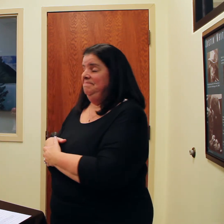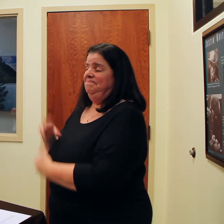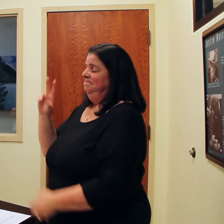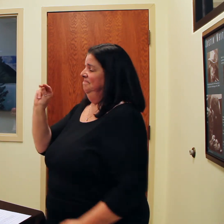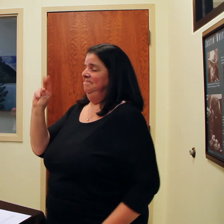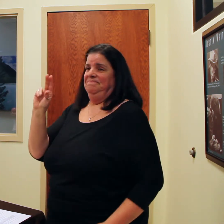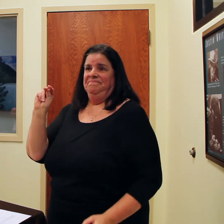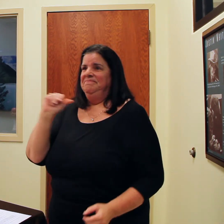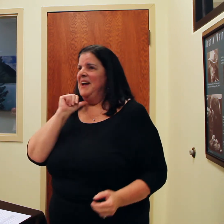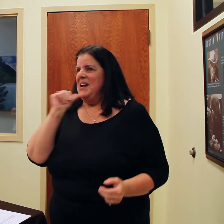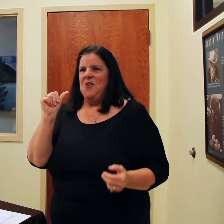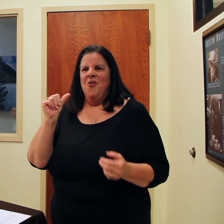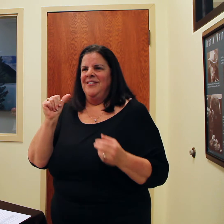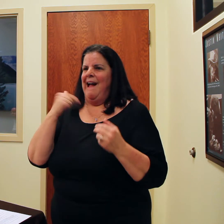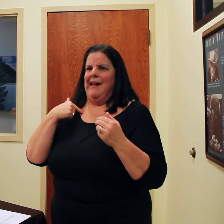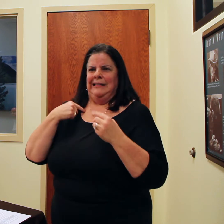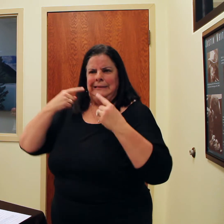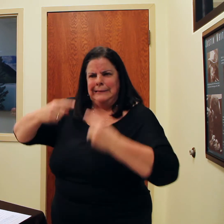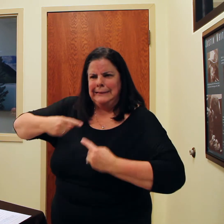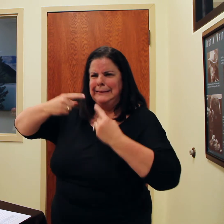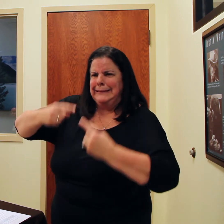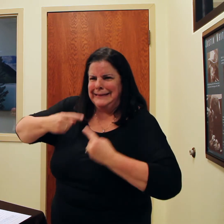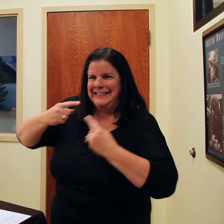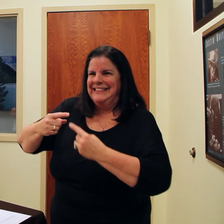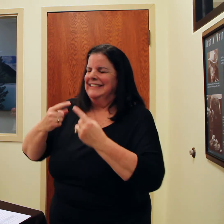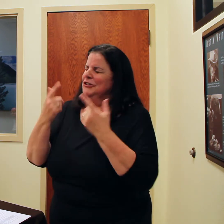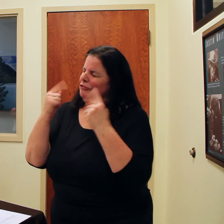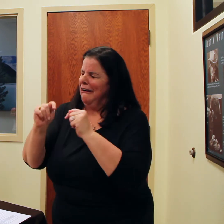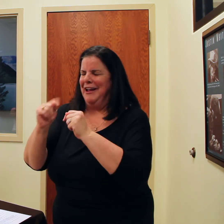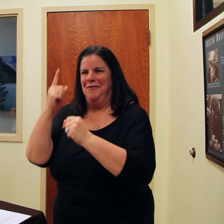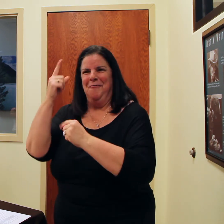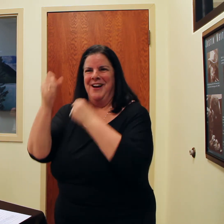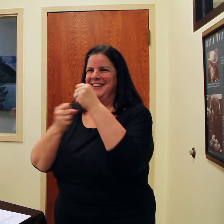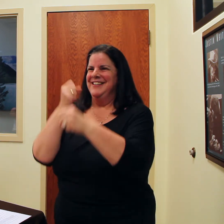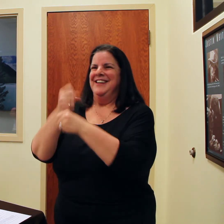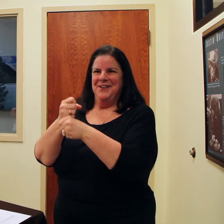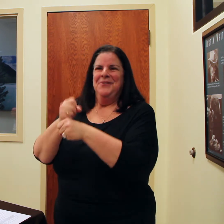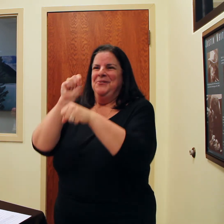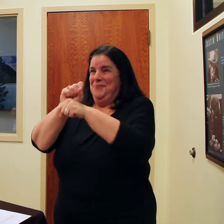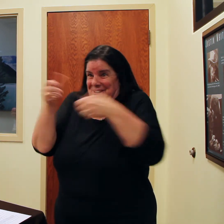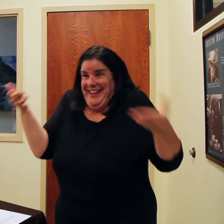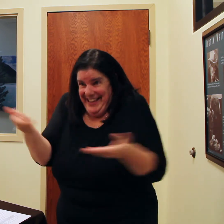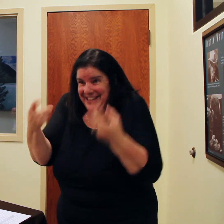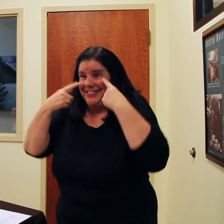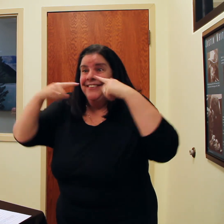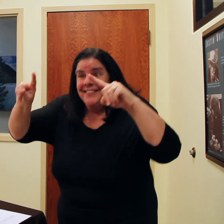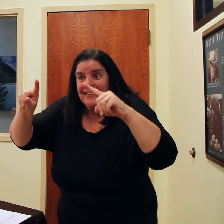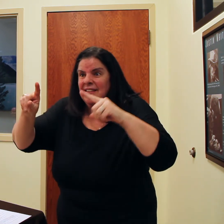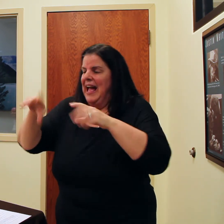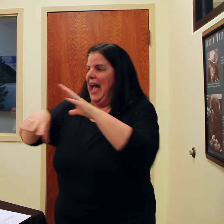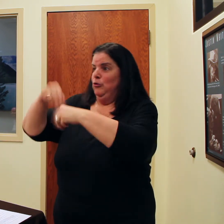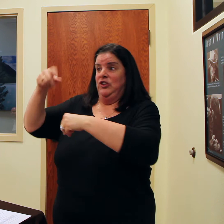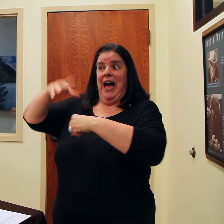I've wracked my brain for over a year to help get it to work here, so I'm not sure outside of El Paso and Tellerr county how far down the road that they are